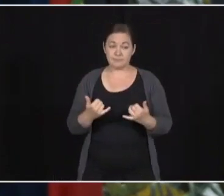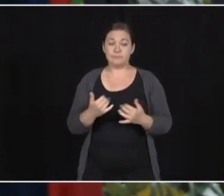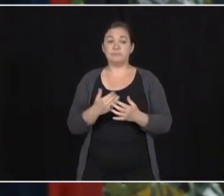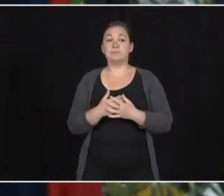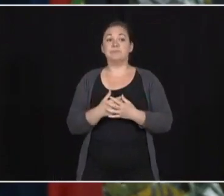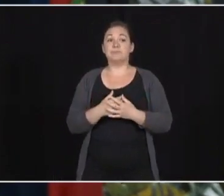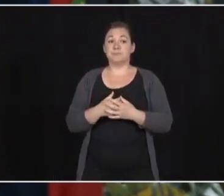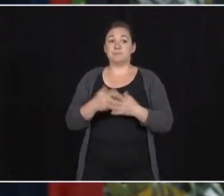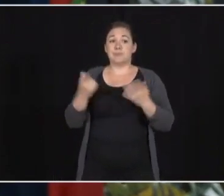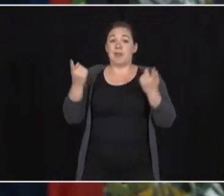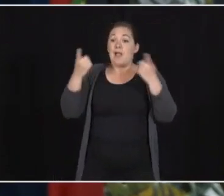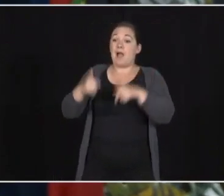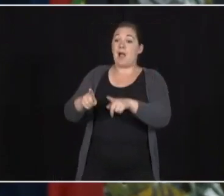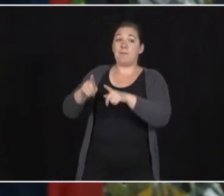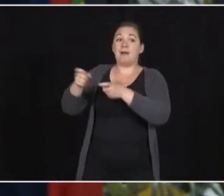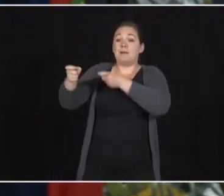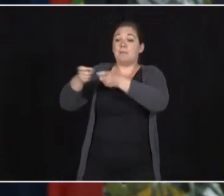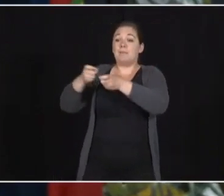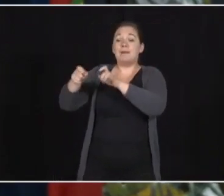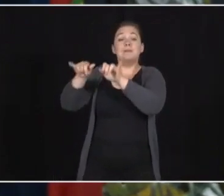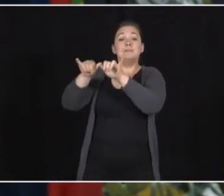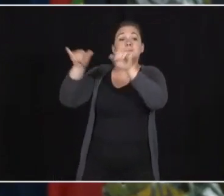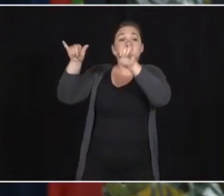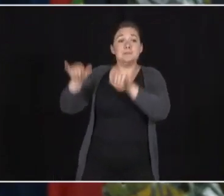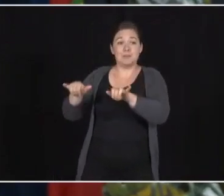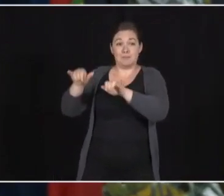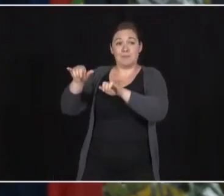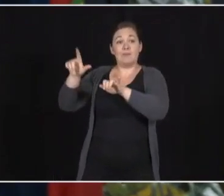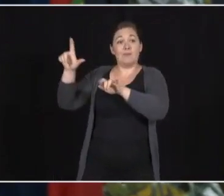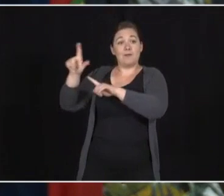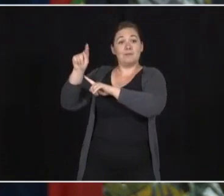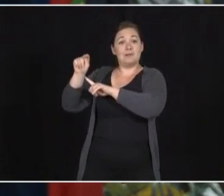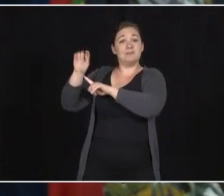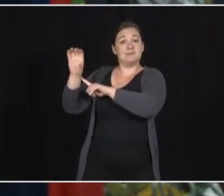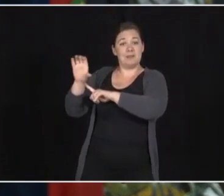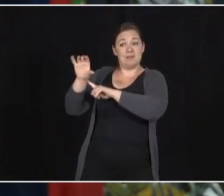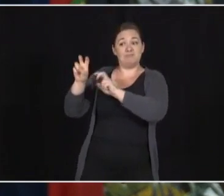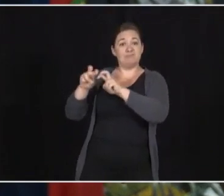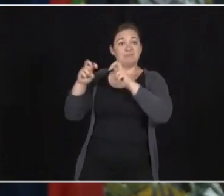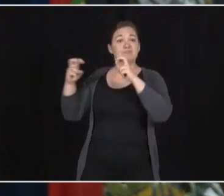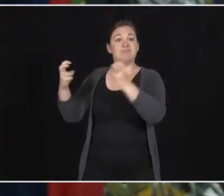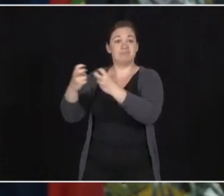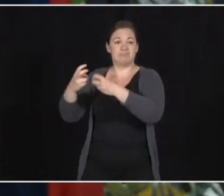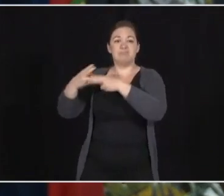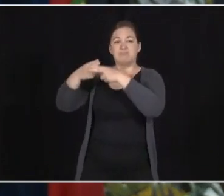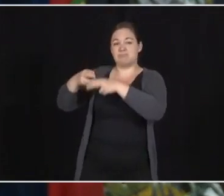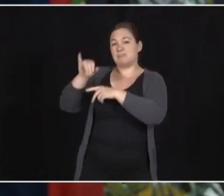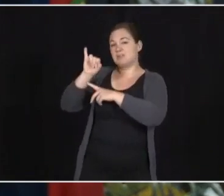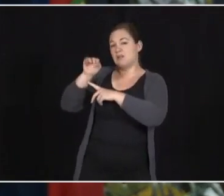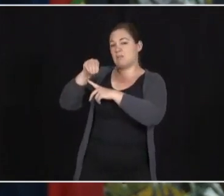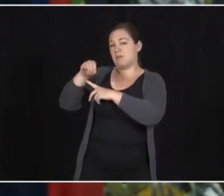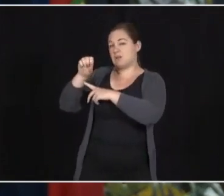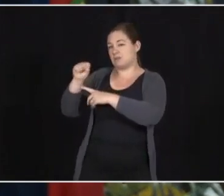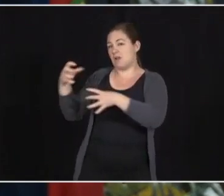the mandate of the incident management system, long-term care table. Also known as the IMS table. The IMS table meets daily to organize efforts